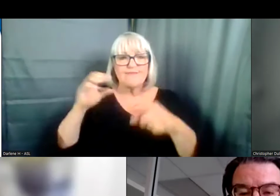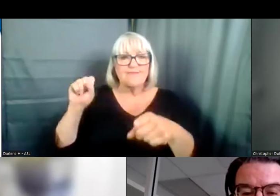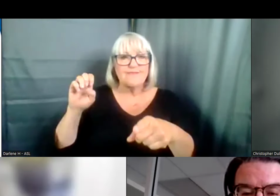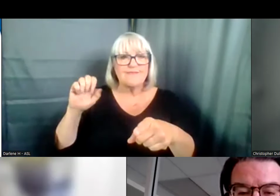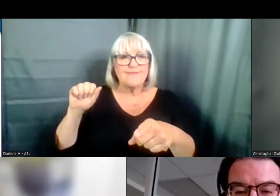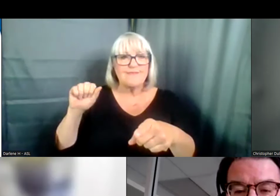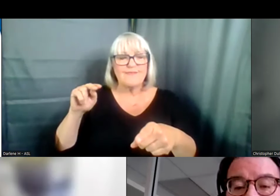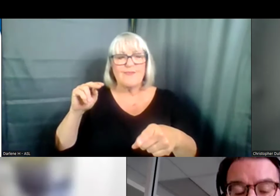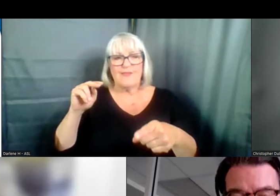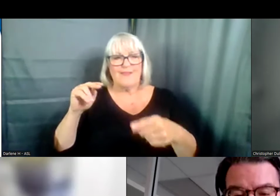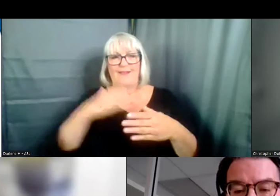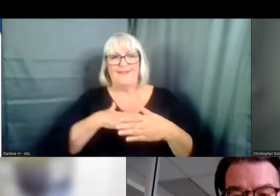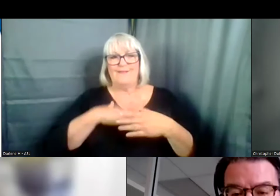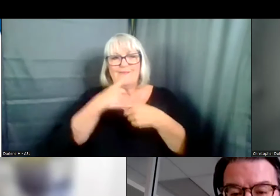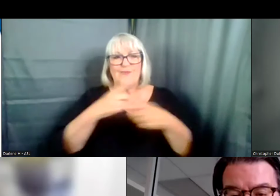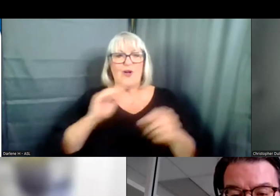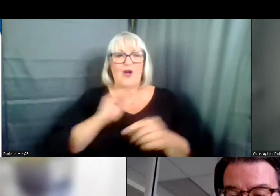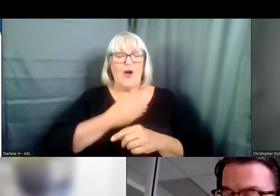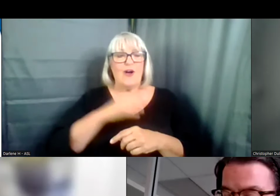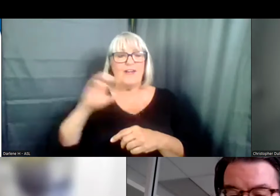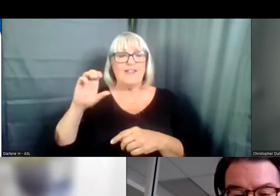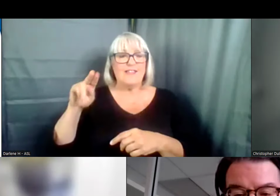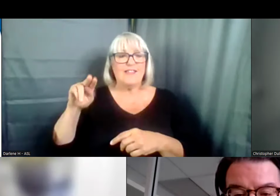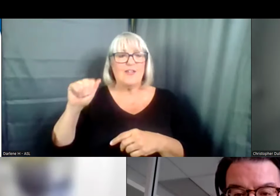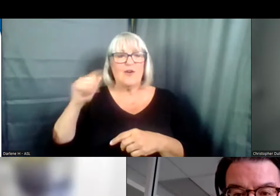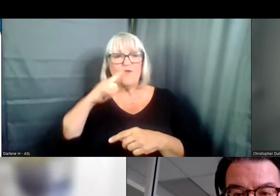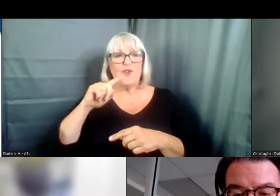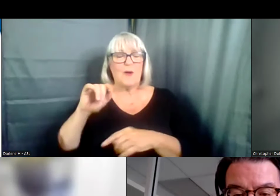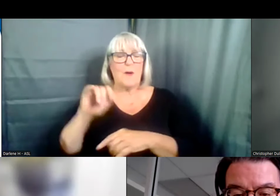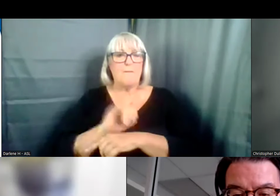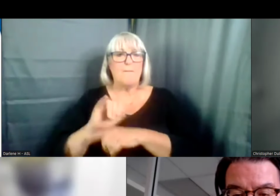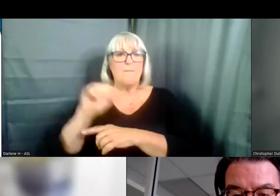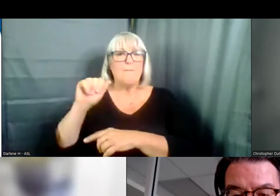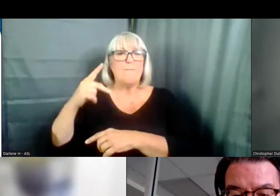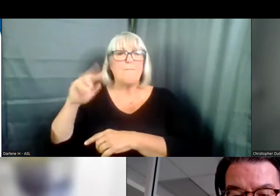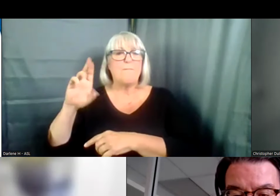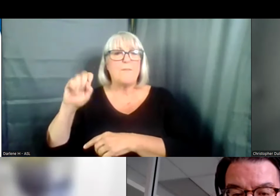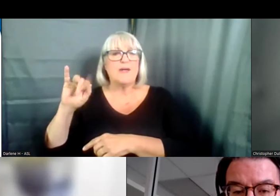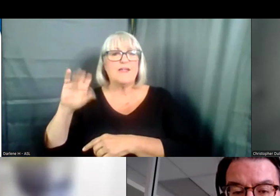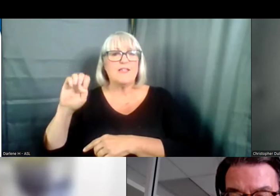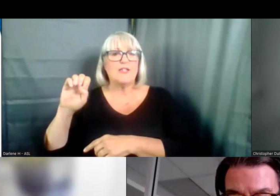CNA to LPN Apprenticeship Program. Our first cohort has recently completed or is